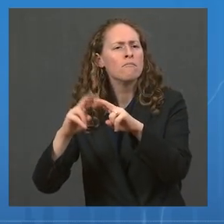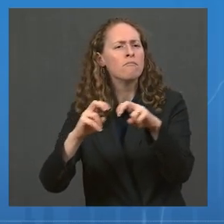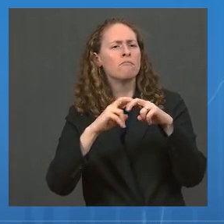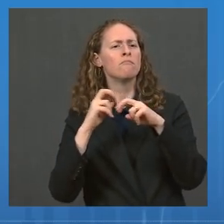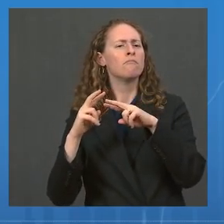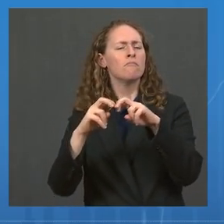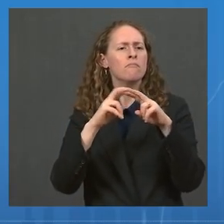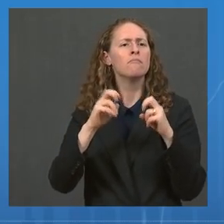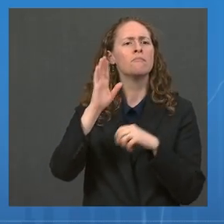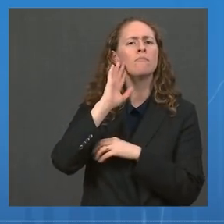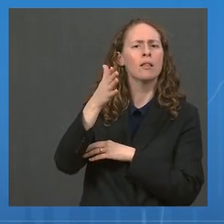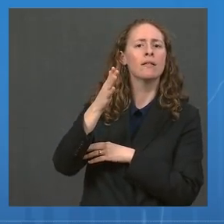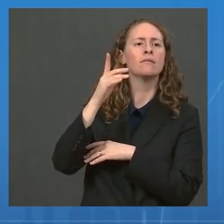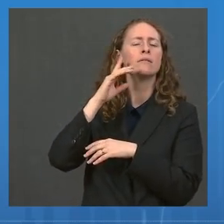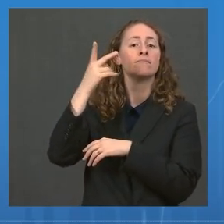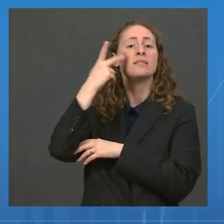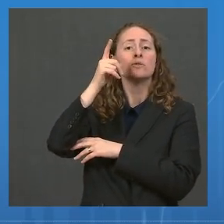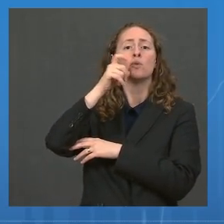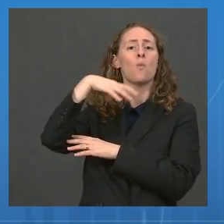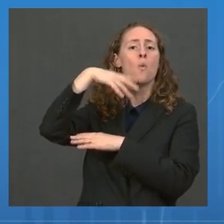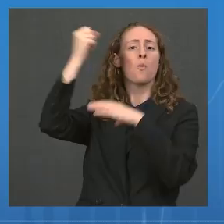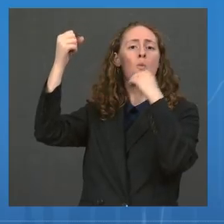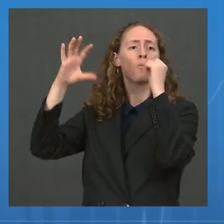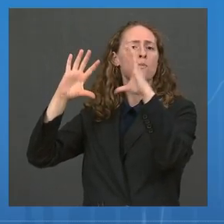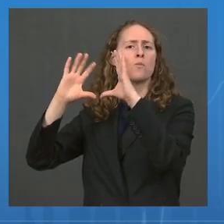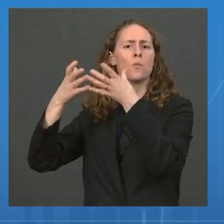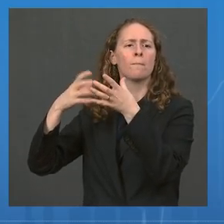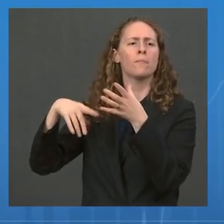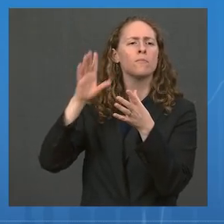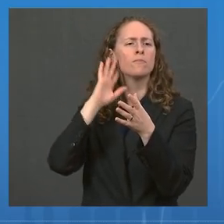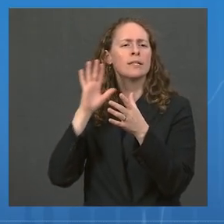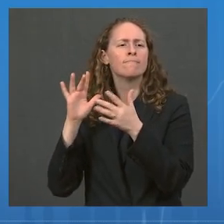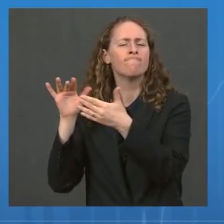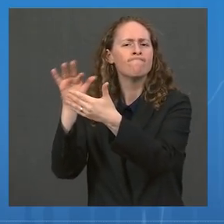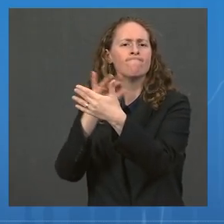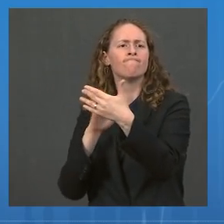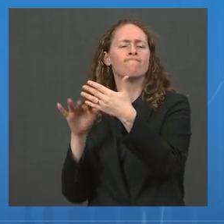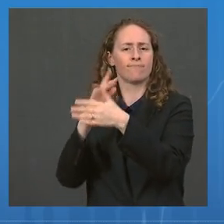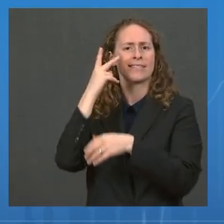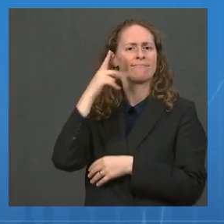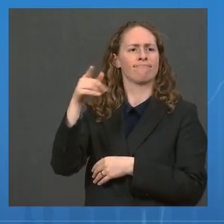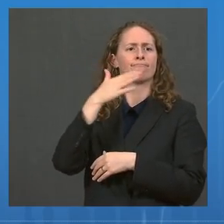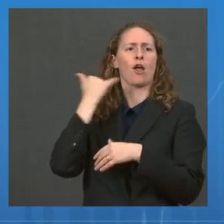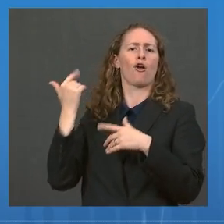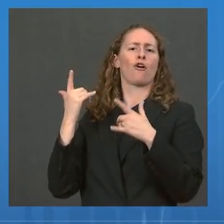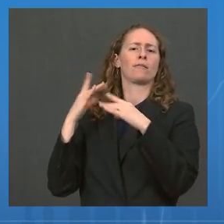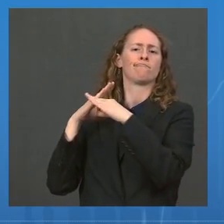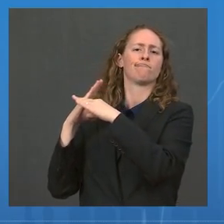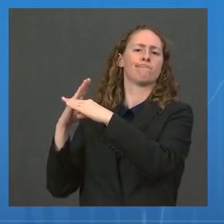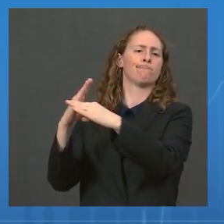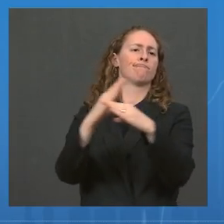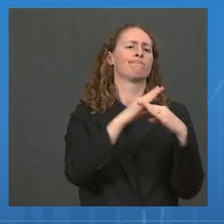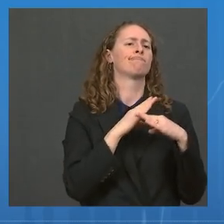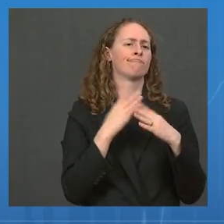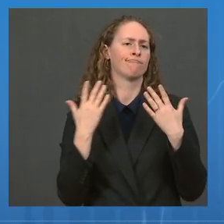and those at greatest risk of severe outcomes or occupational exposure will not be unique to only those populations.